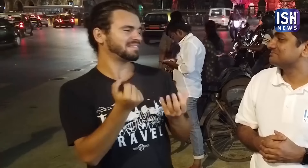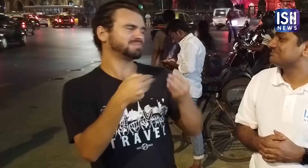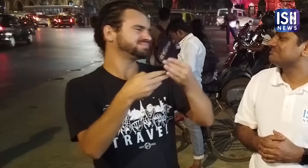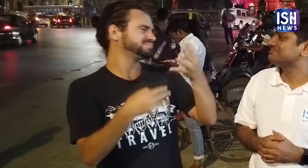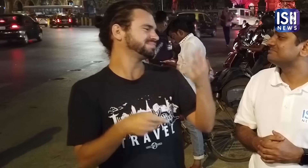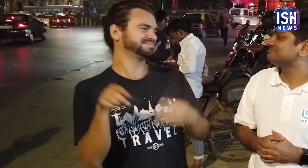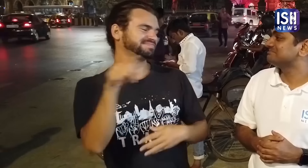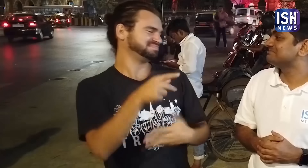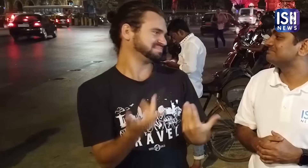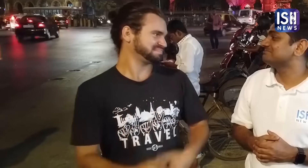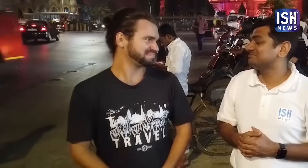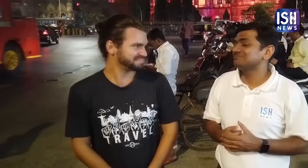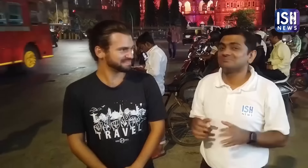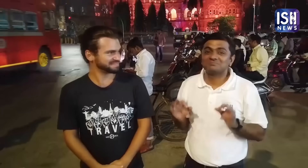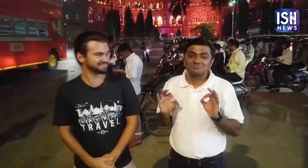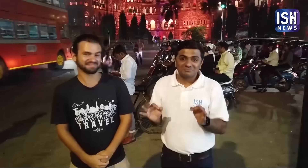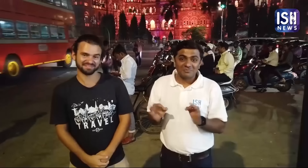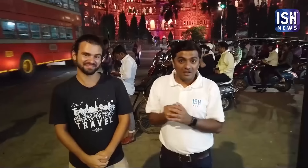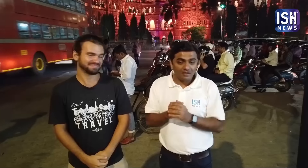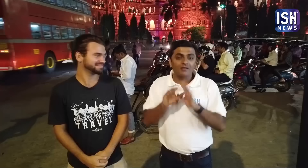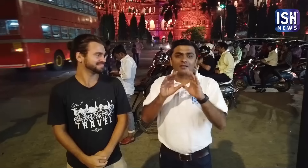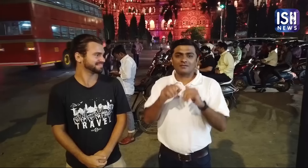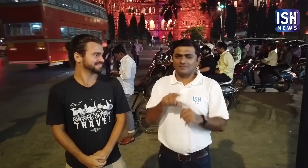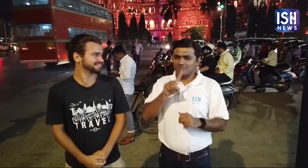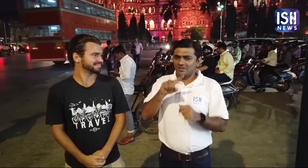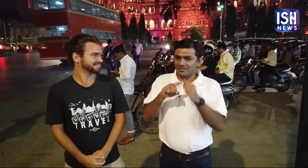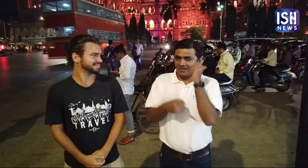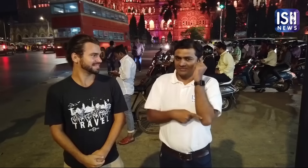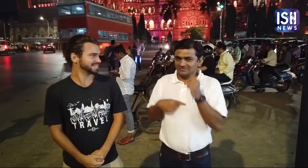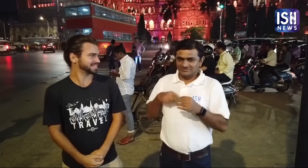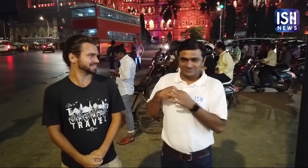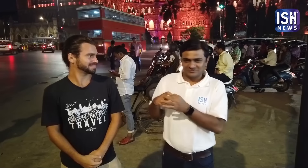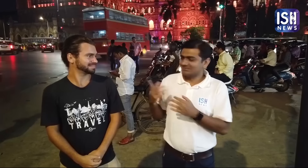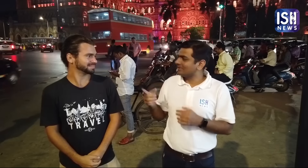and many other reasons. Wonderful! One last question,